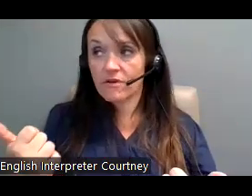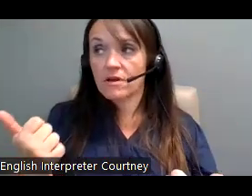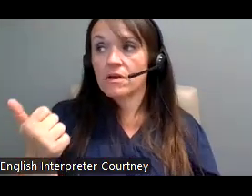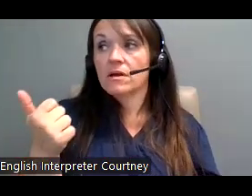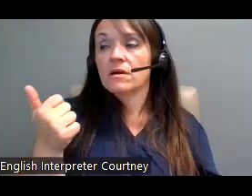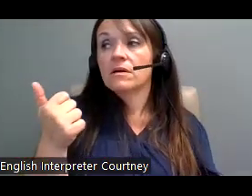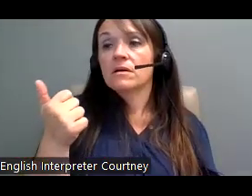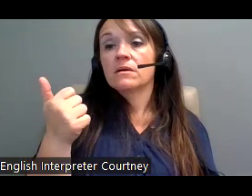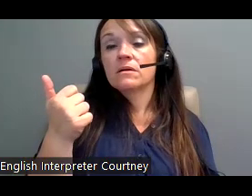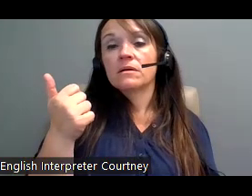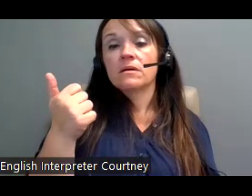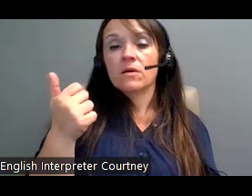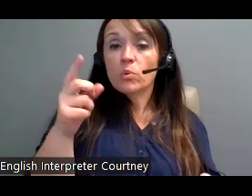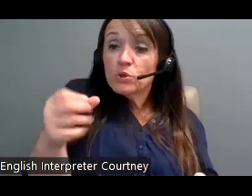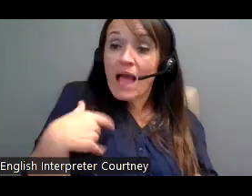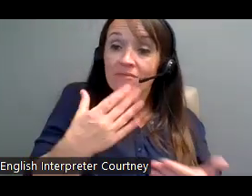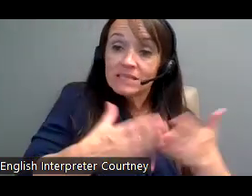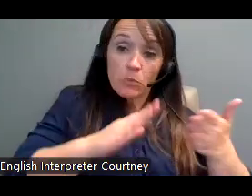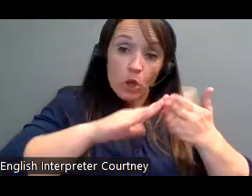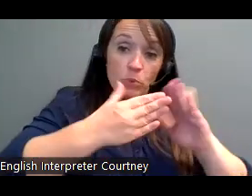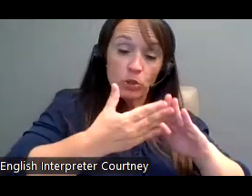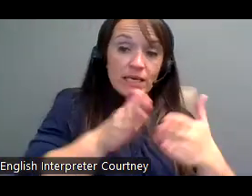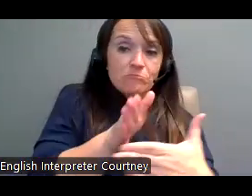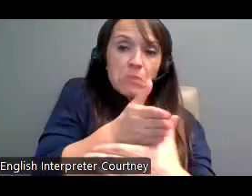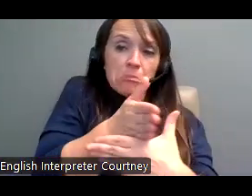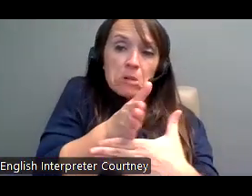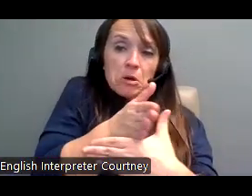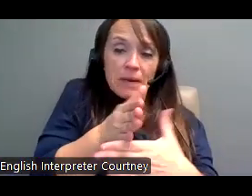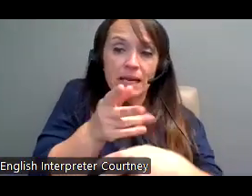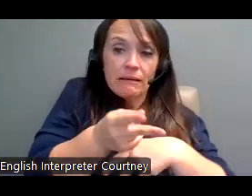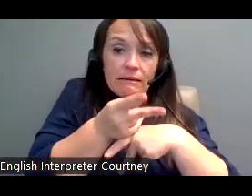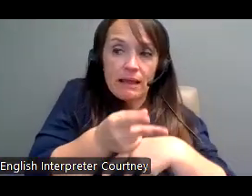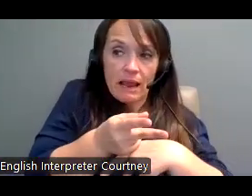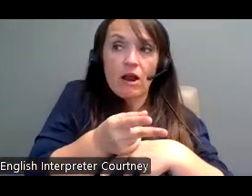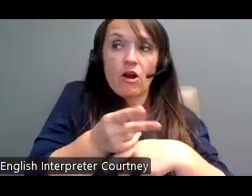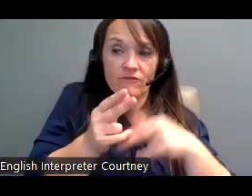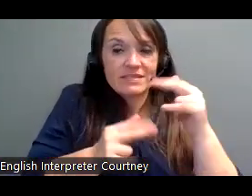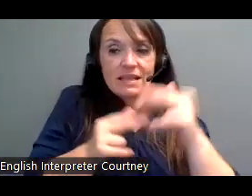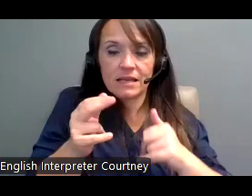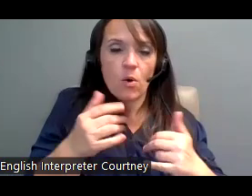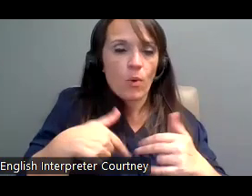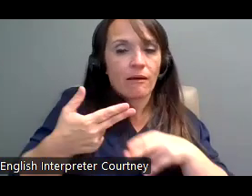immediate care facilities, there are community residential care facilities, we call them CRCFs. There are CTH2, which are kinda like a four bed group home model